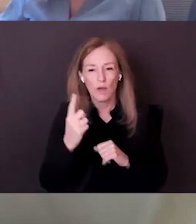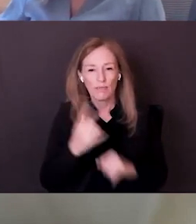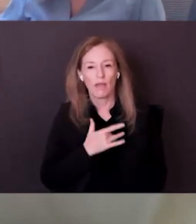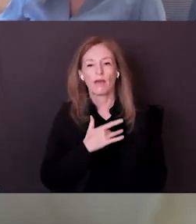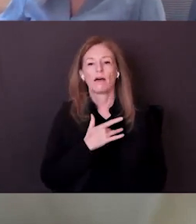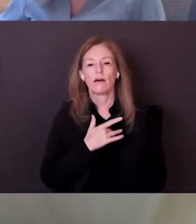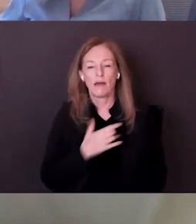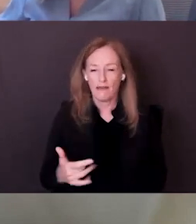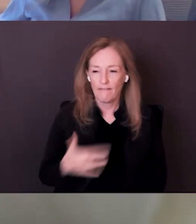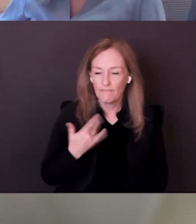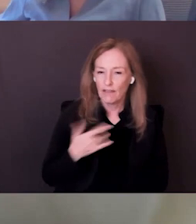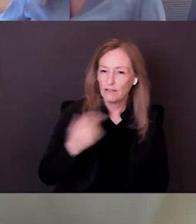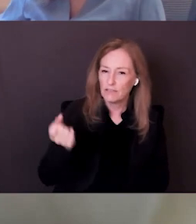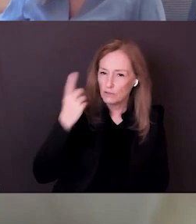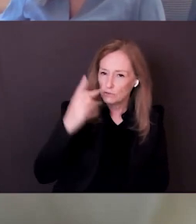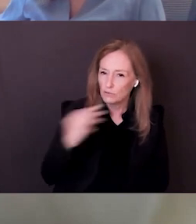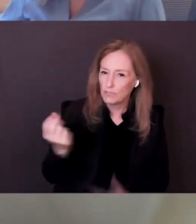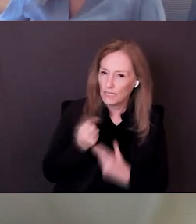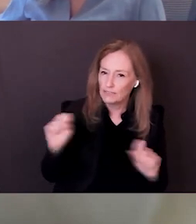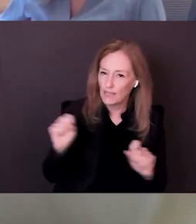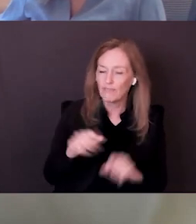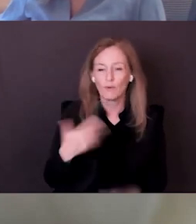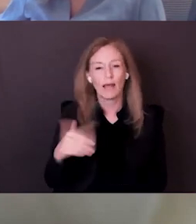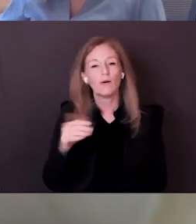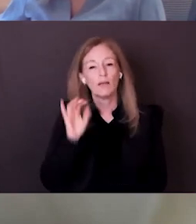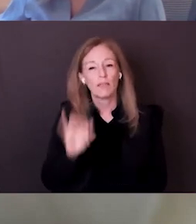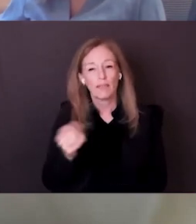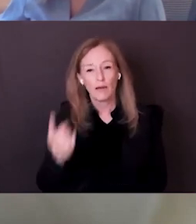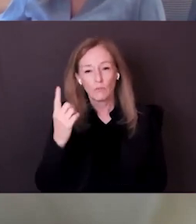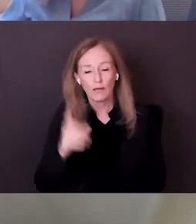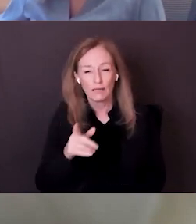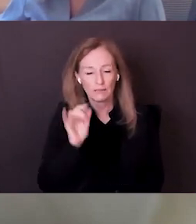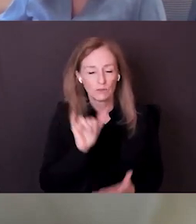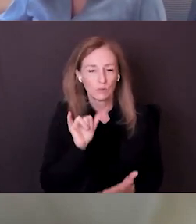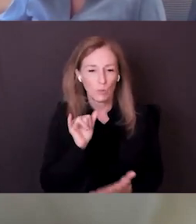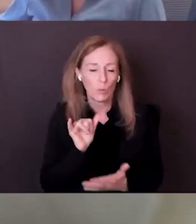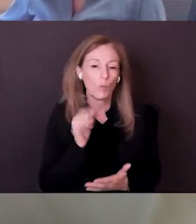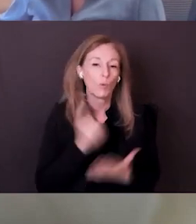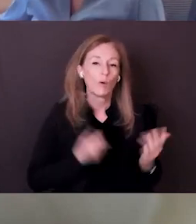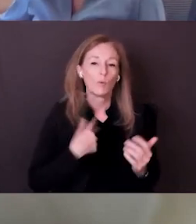WHICH IS REALLY THE FEELING THAT WE TRY TO CULTIVATE THAT THOSE SERVICE